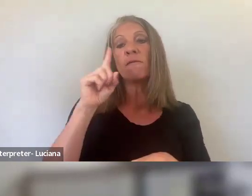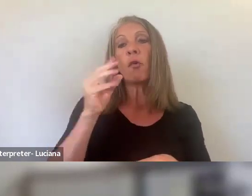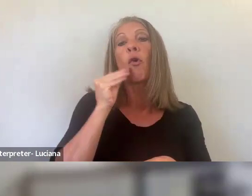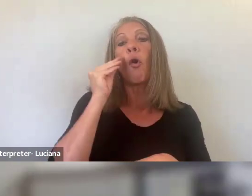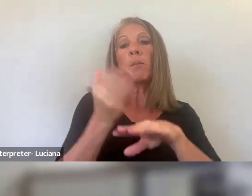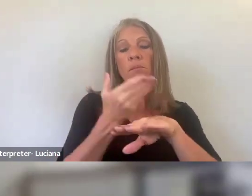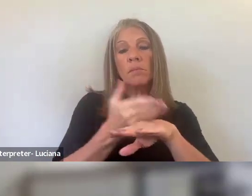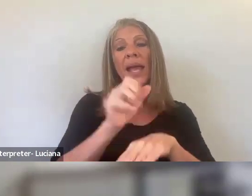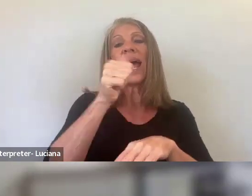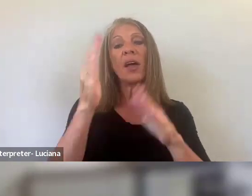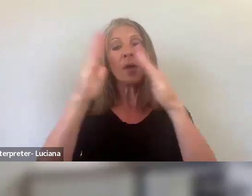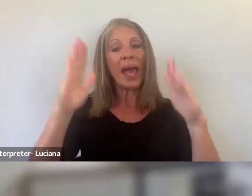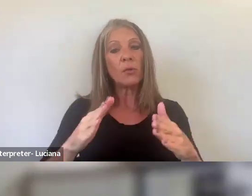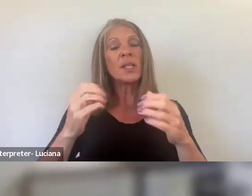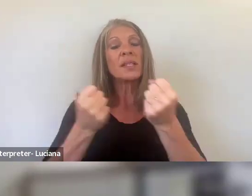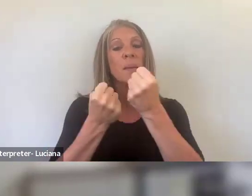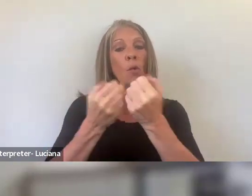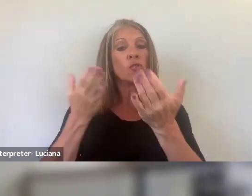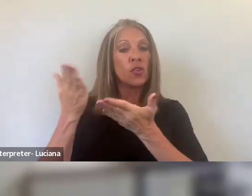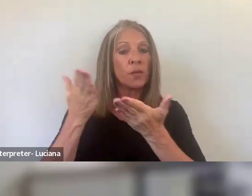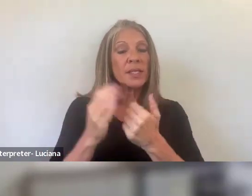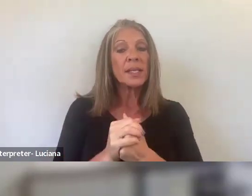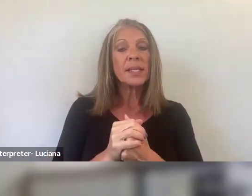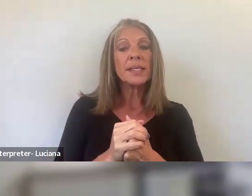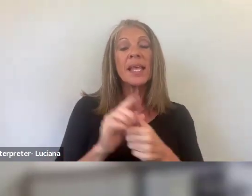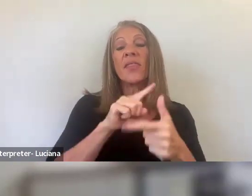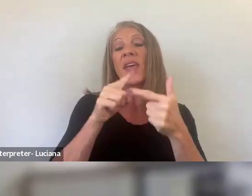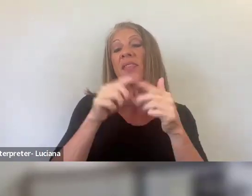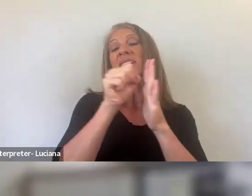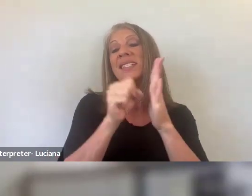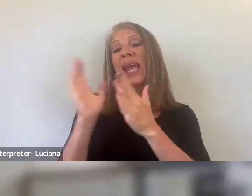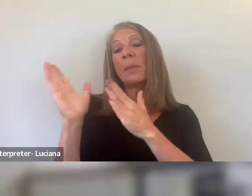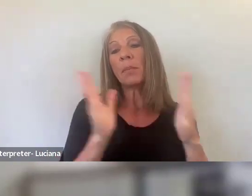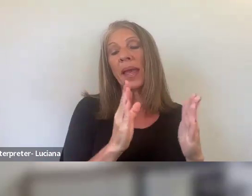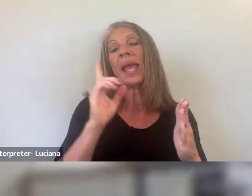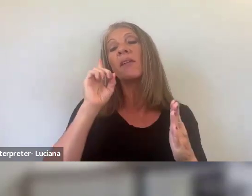other housing support services. The State Plan for Independent Living in California